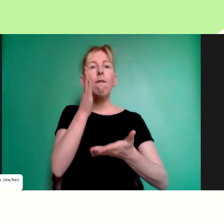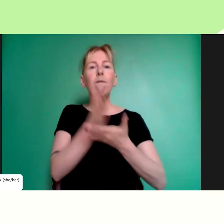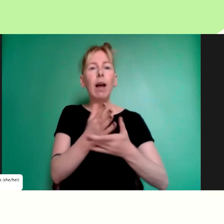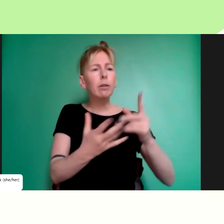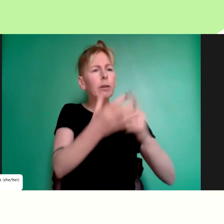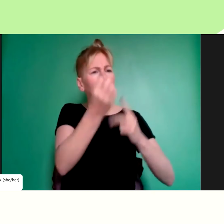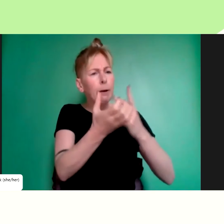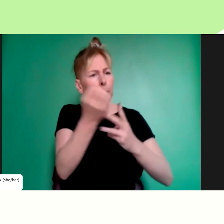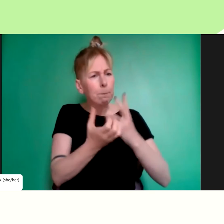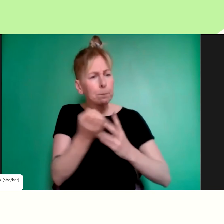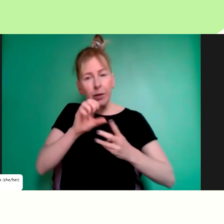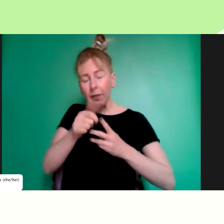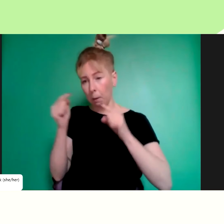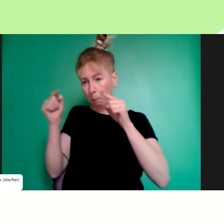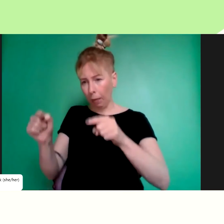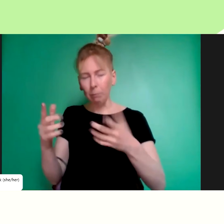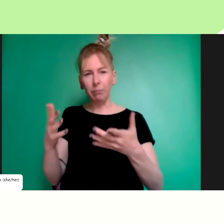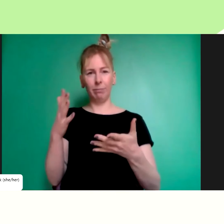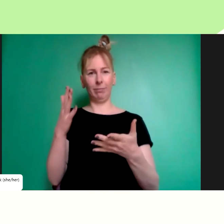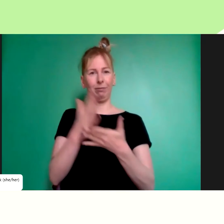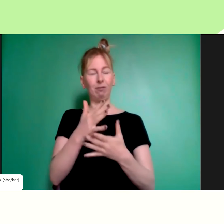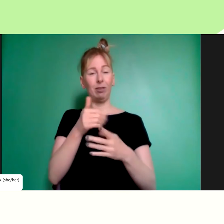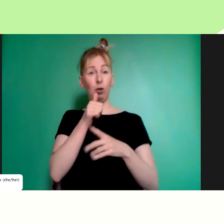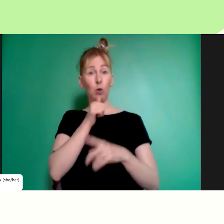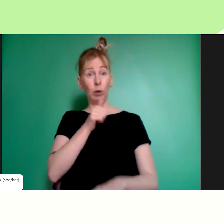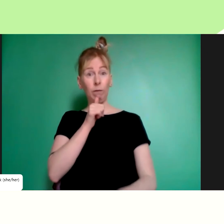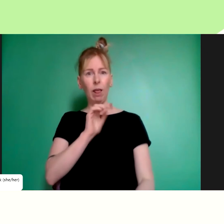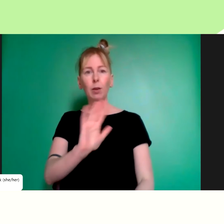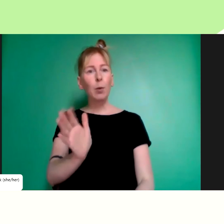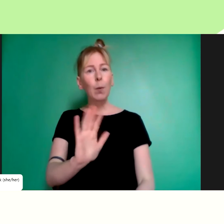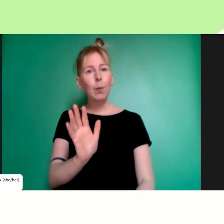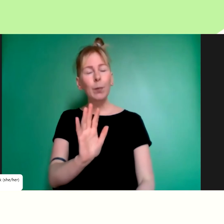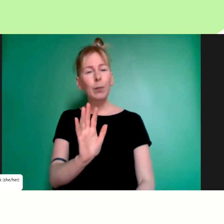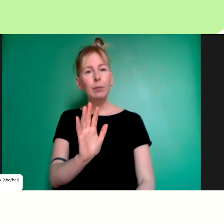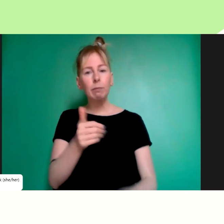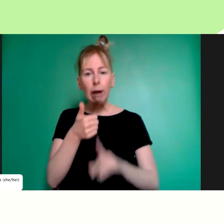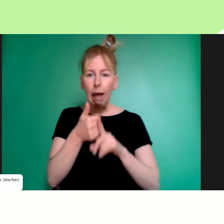help anybody. It doesn't do anything except to find blame. And it doesn't